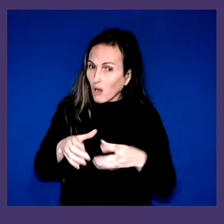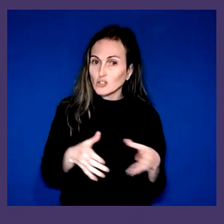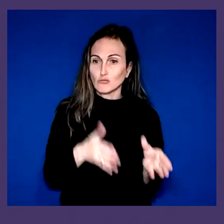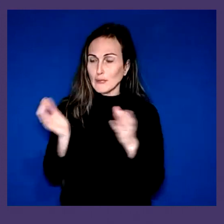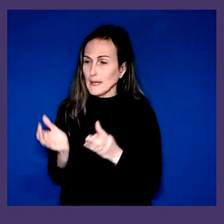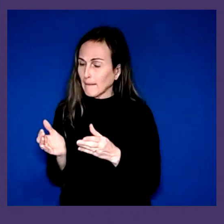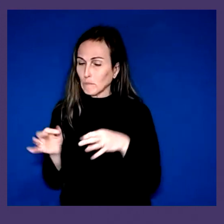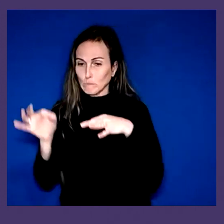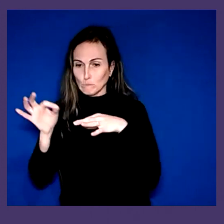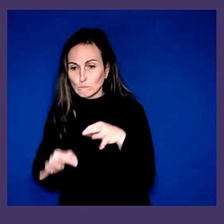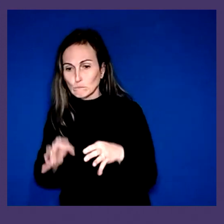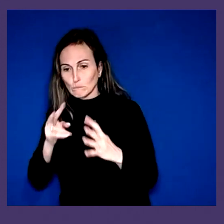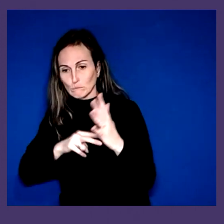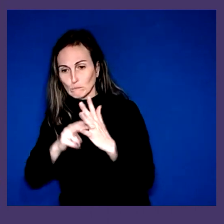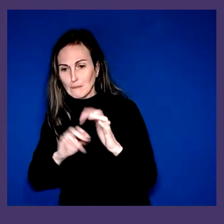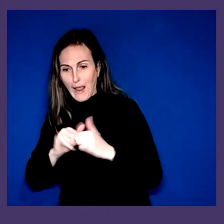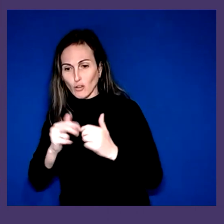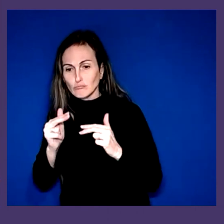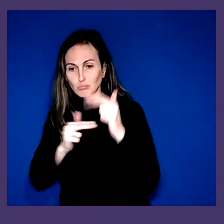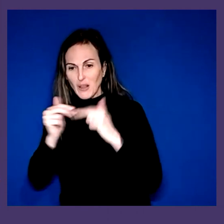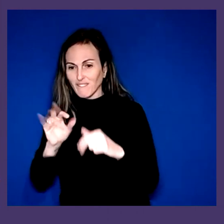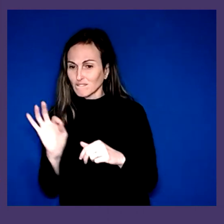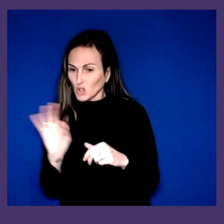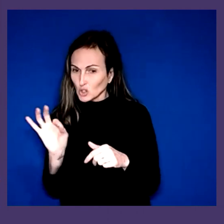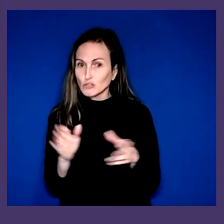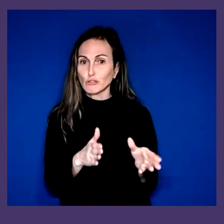There's a wide range of use cases.